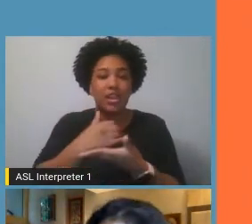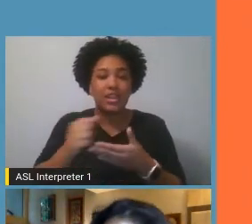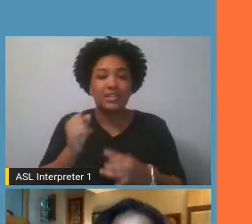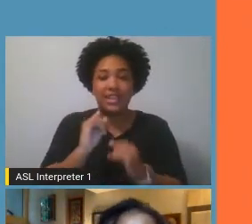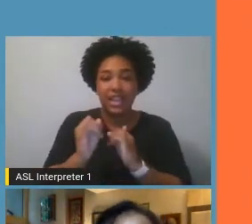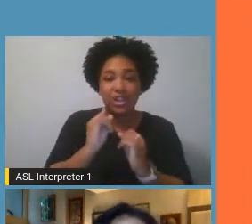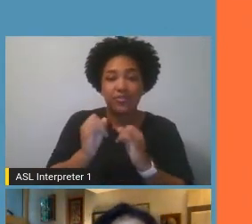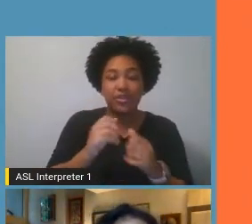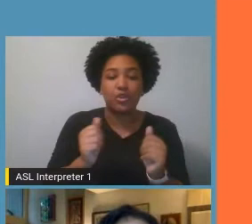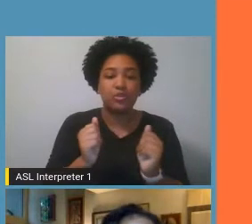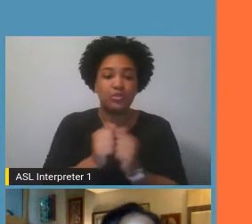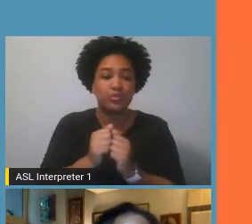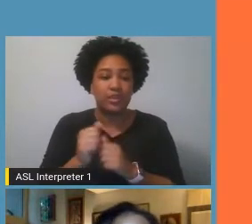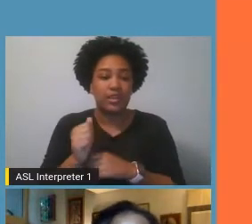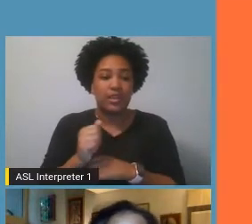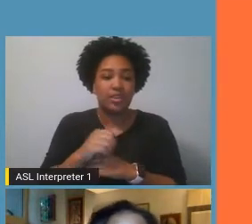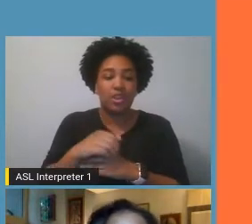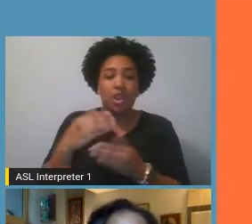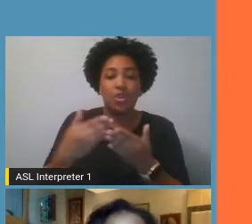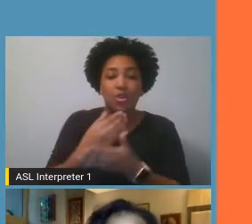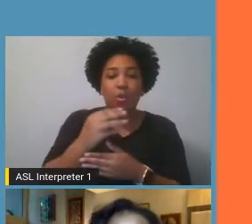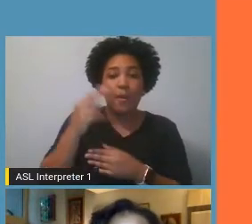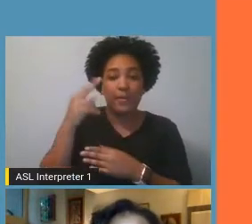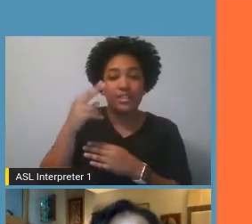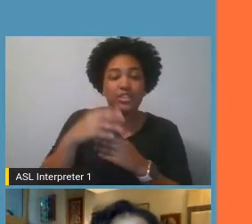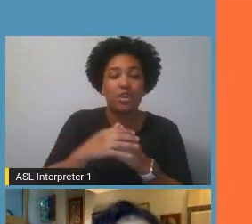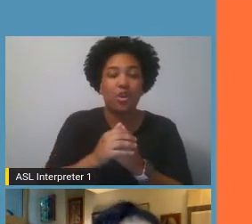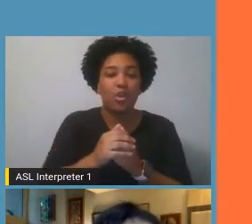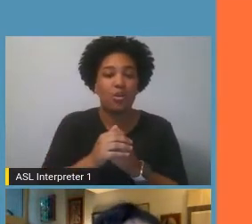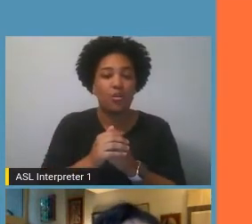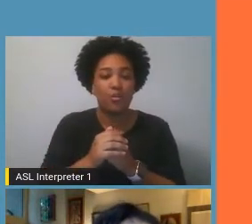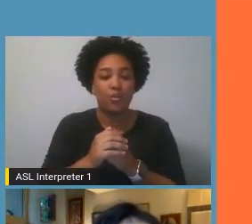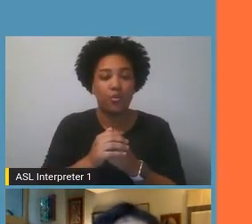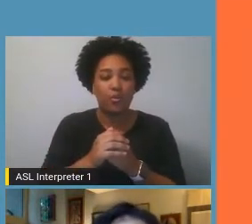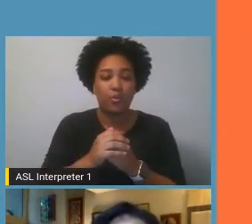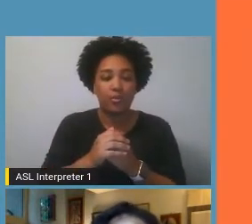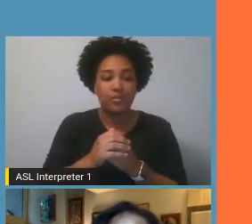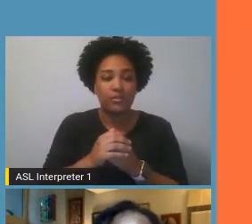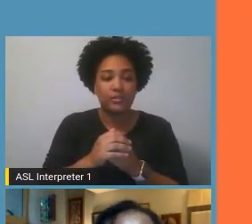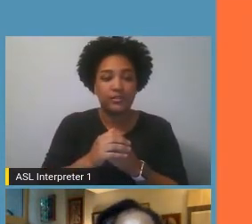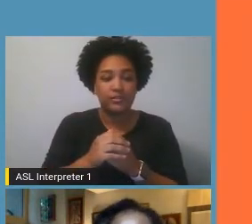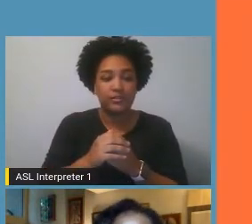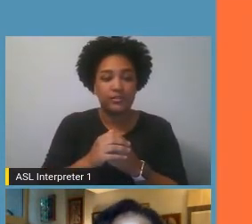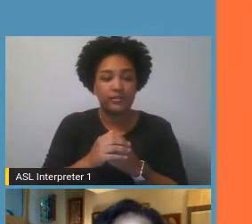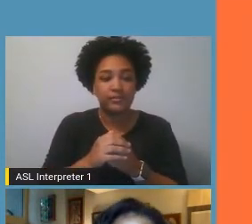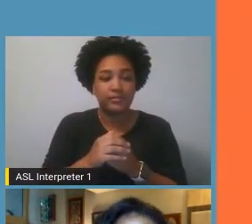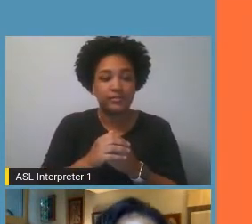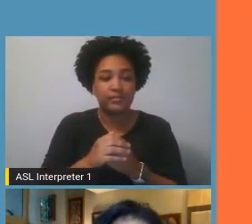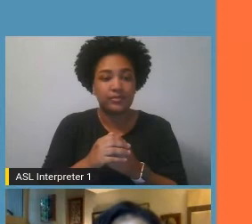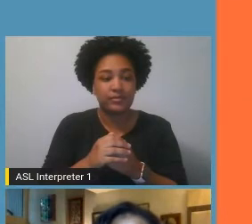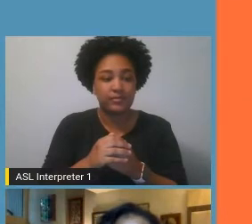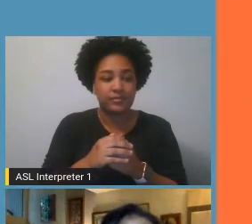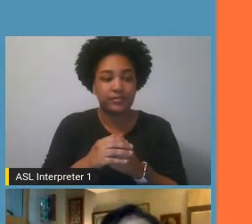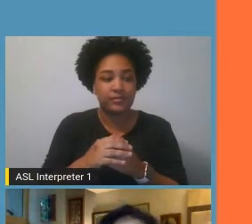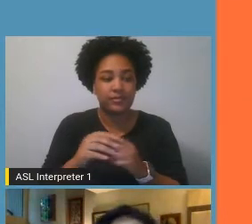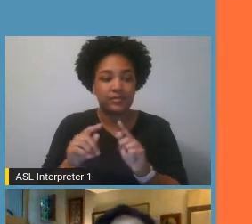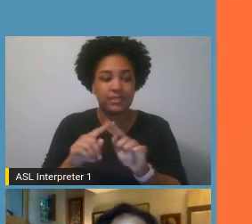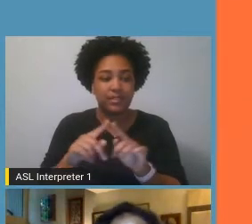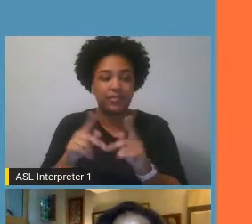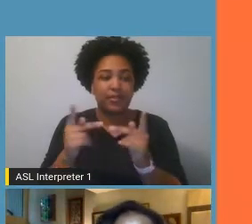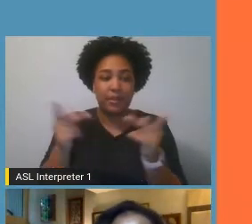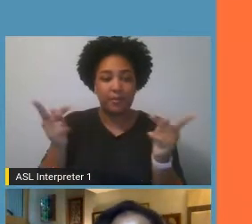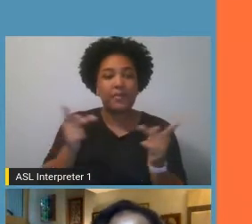and New Mexico, so think about materials from places, they are not just far-flung in different